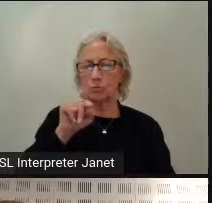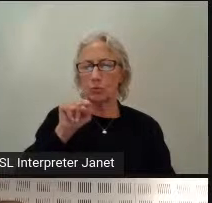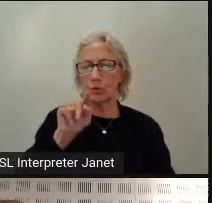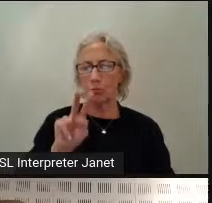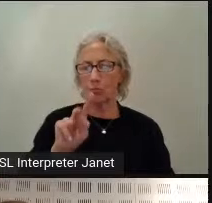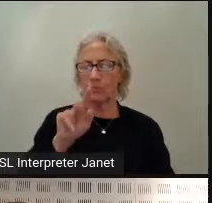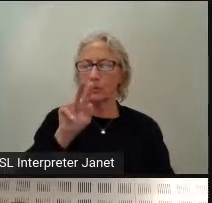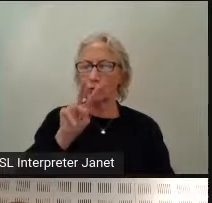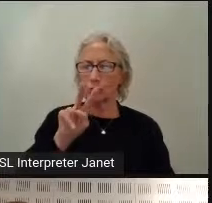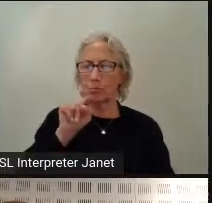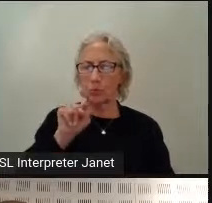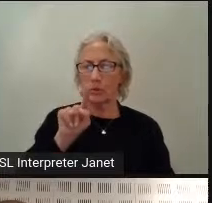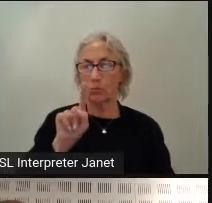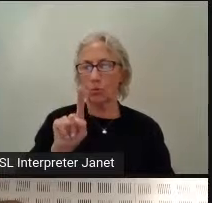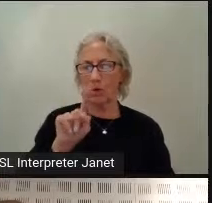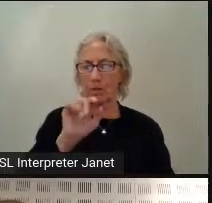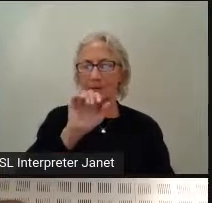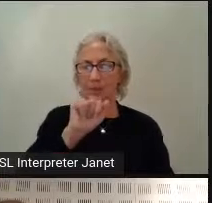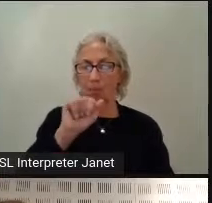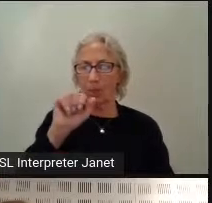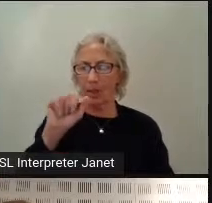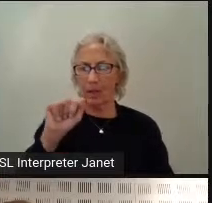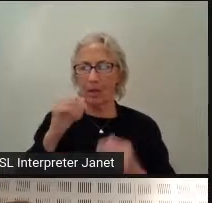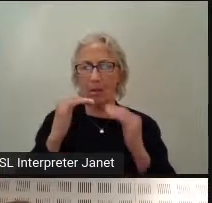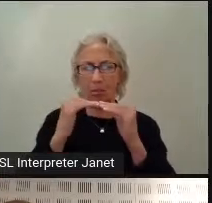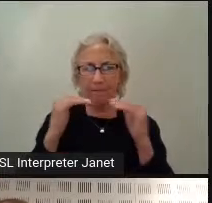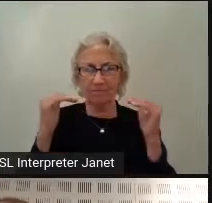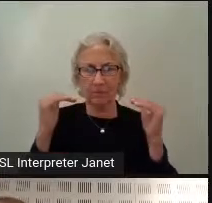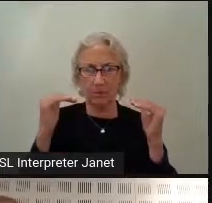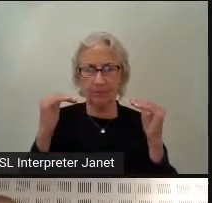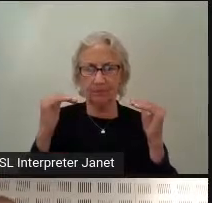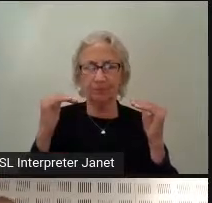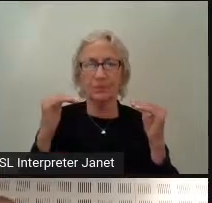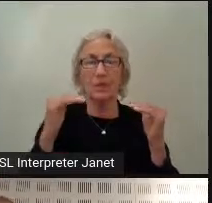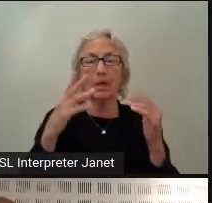Most of this document refers to ski 2. 1.